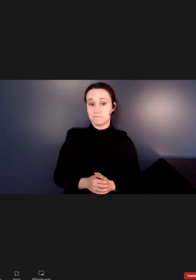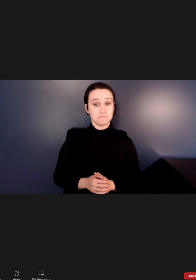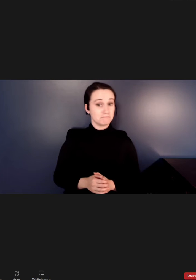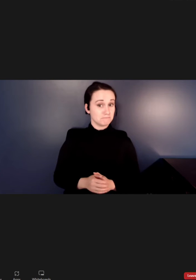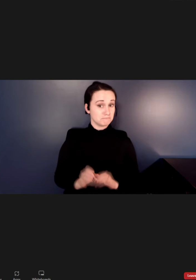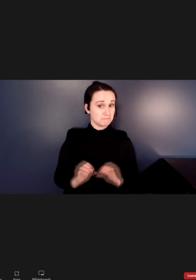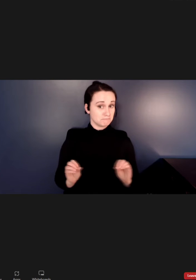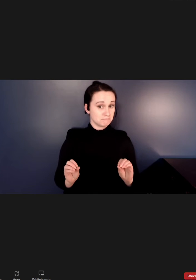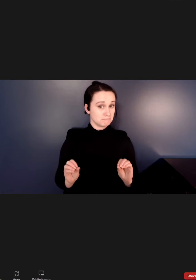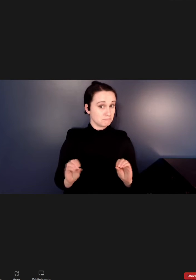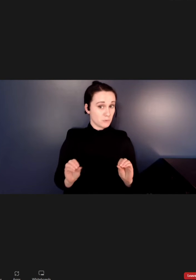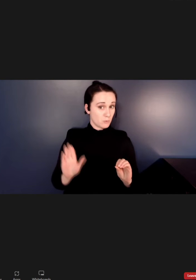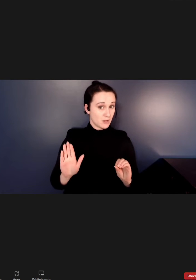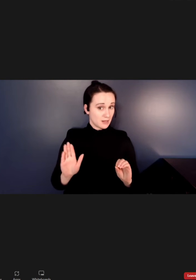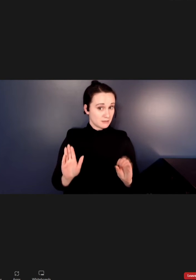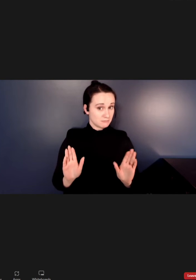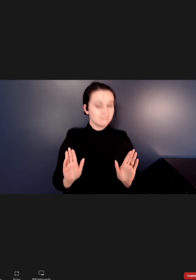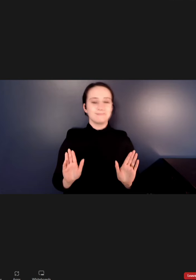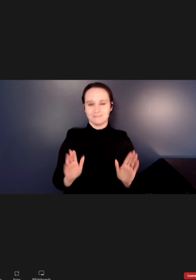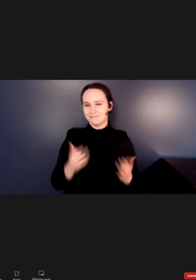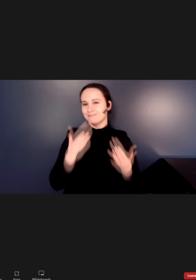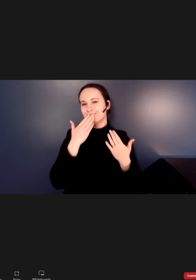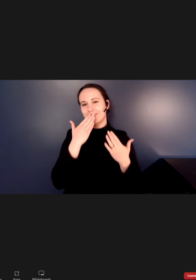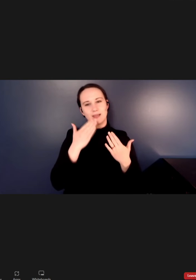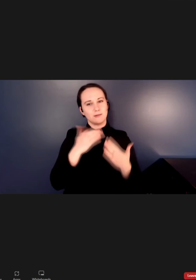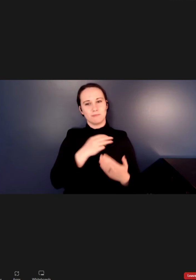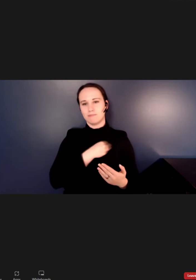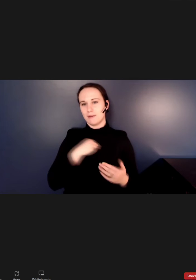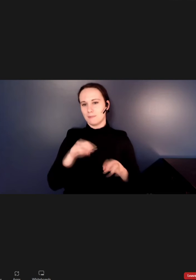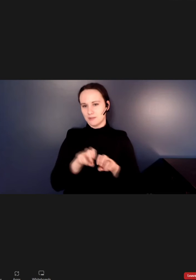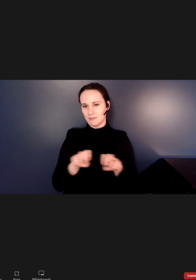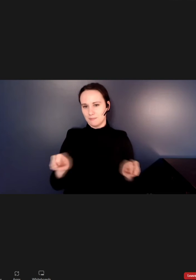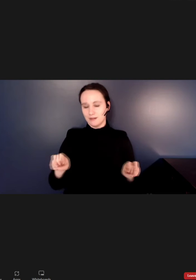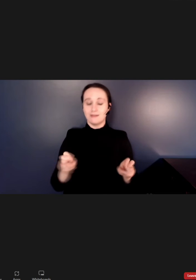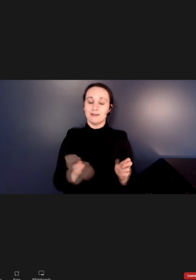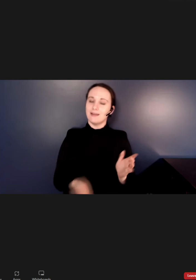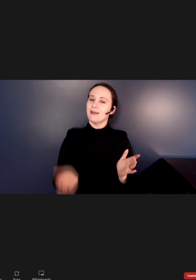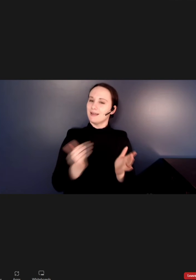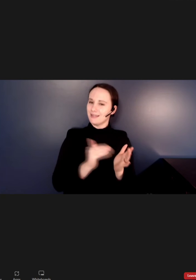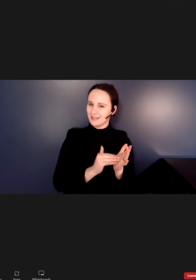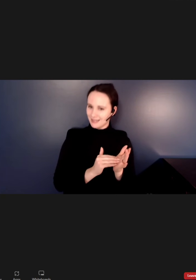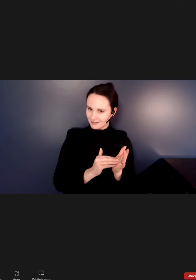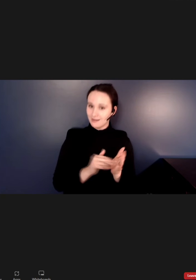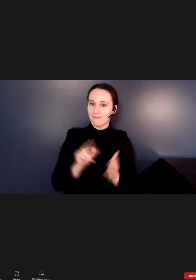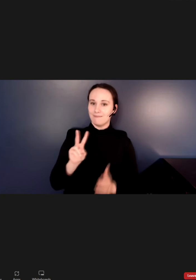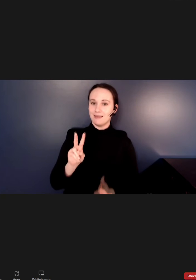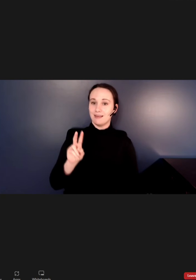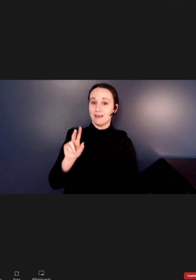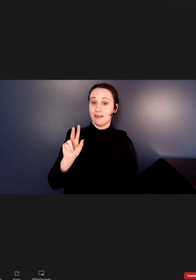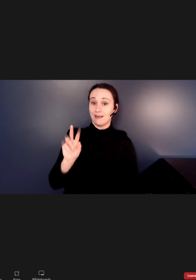other hands raised. I want to thank the members of the panel. Again, VFC has made a big impact,